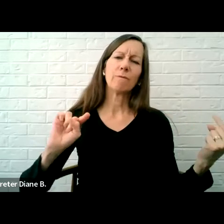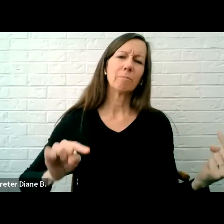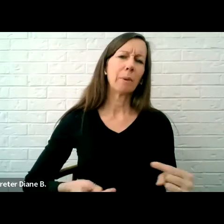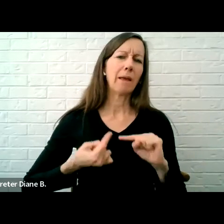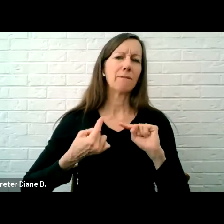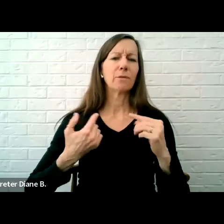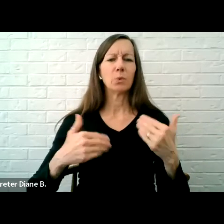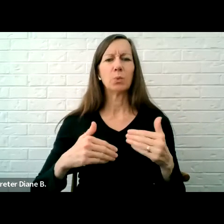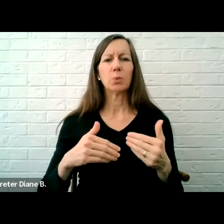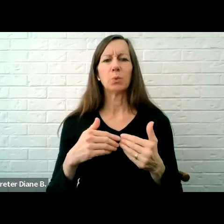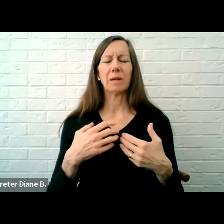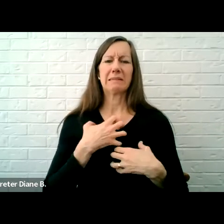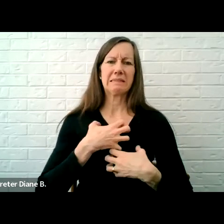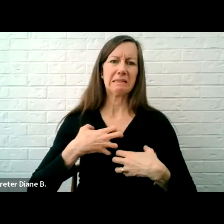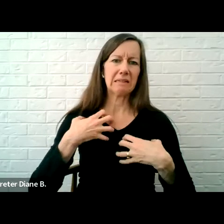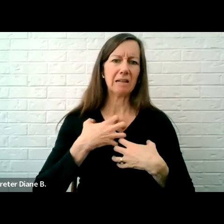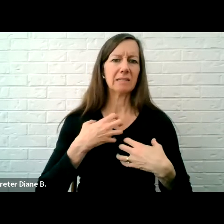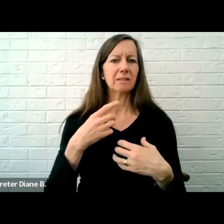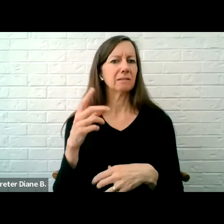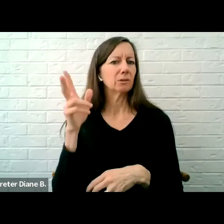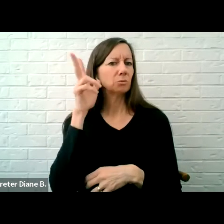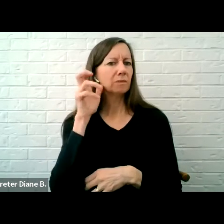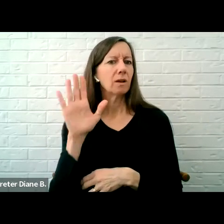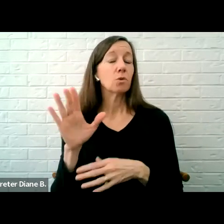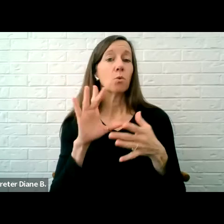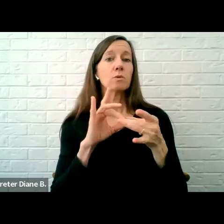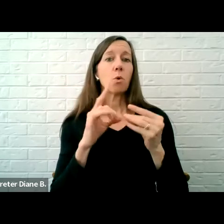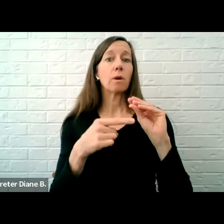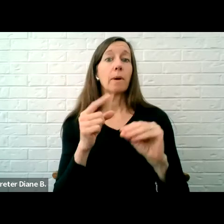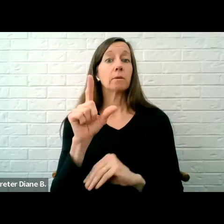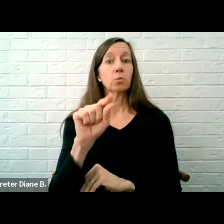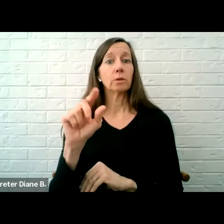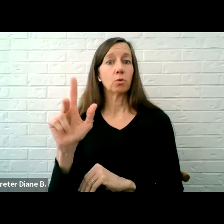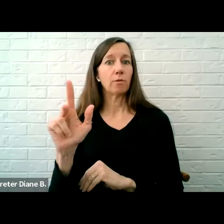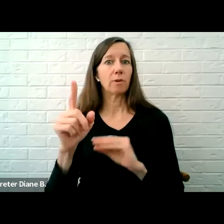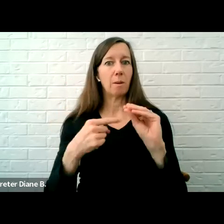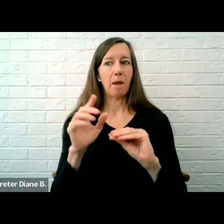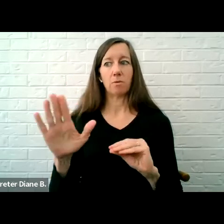disgusting to hear your story in 2023, regarding your home. And I think that speaking to the